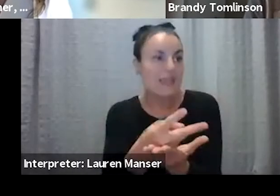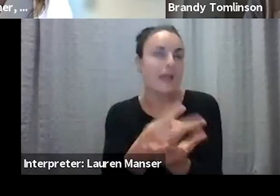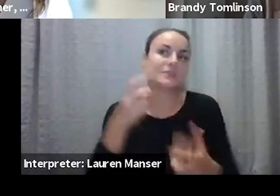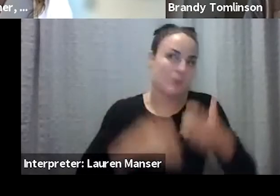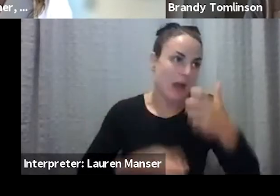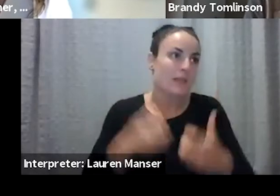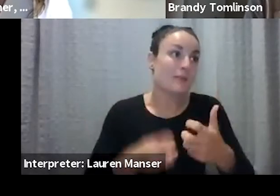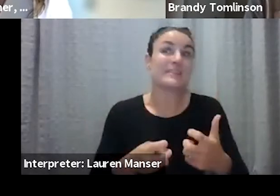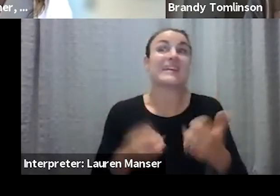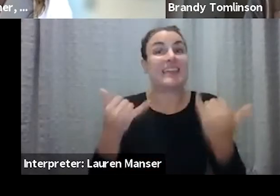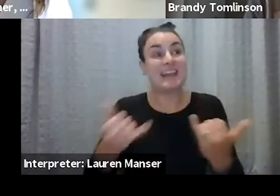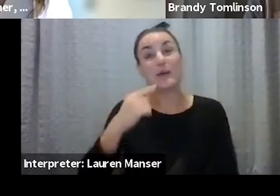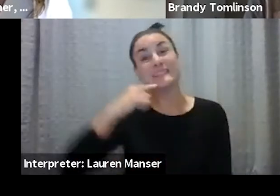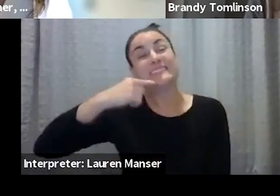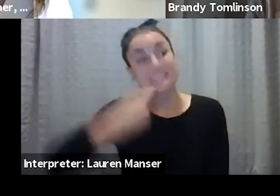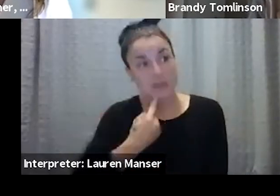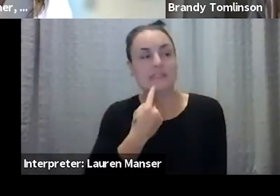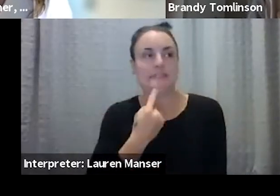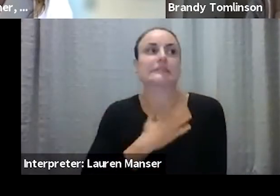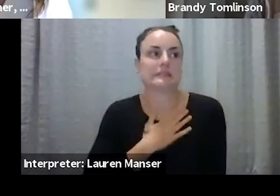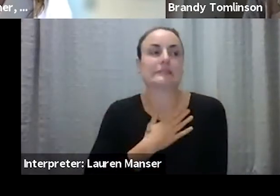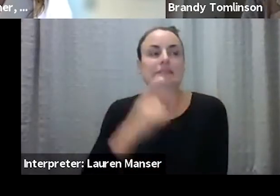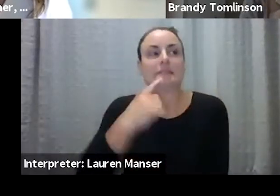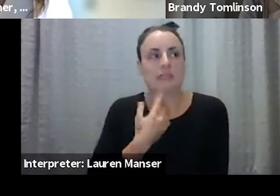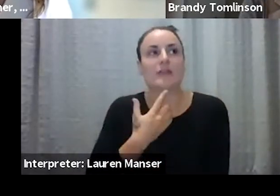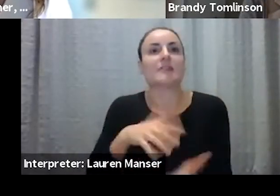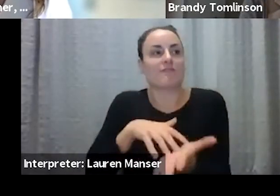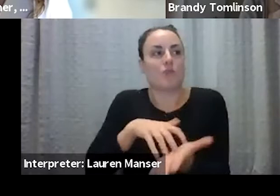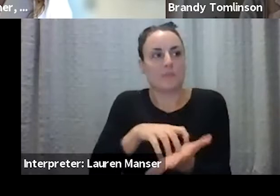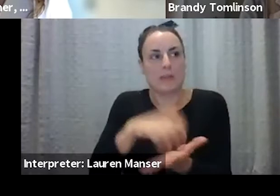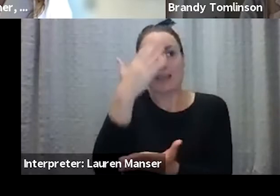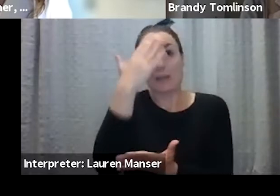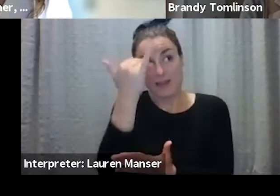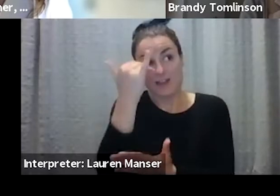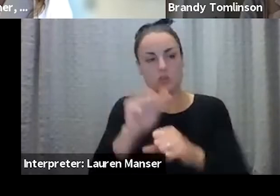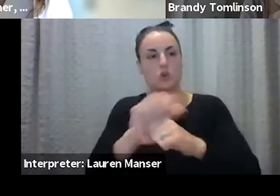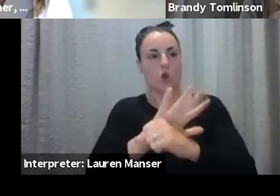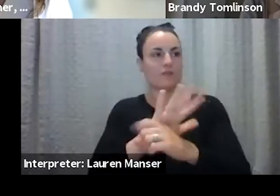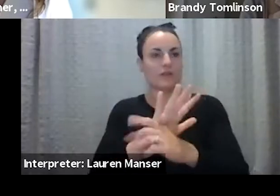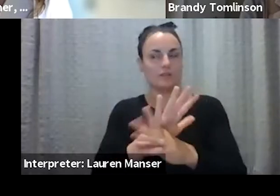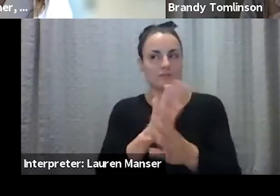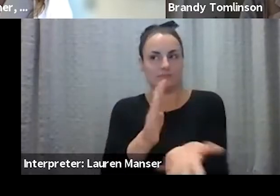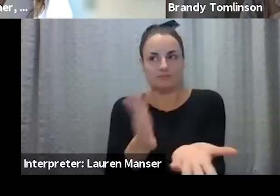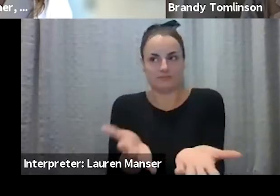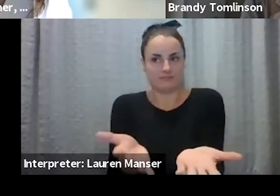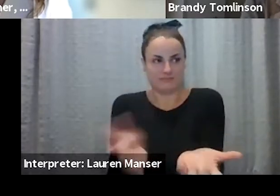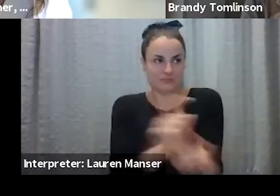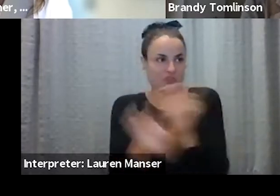because of the way that COVID has really changed our lives, and the way that we function in the world now.